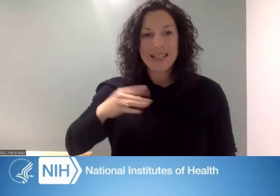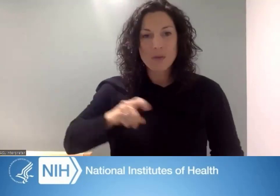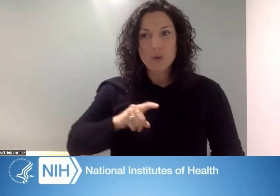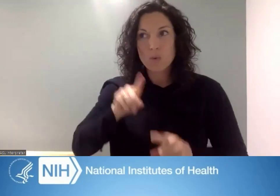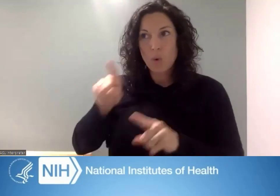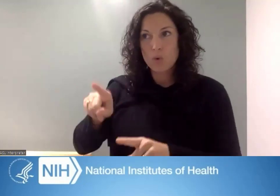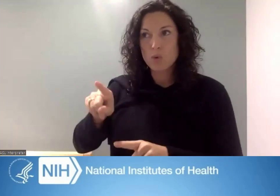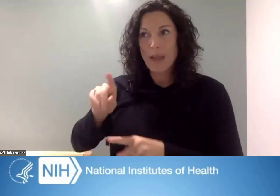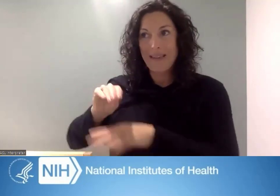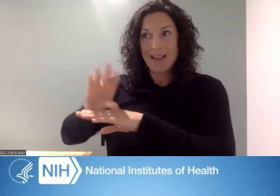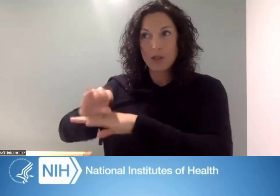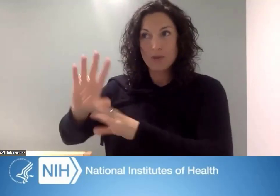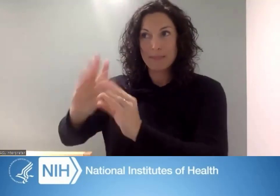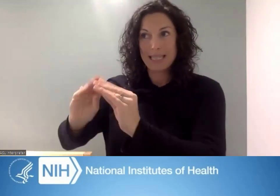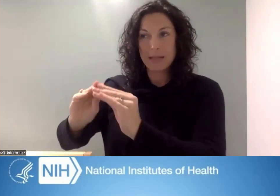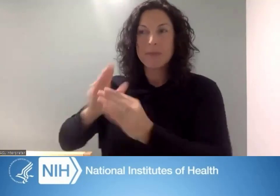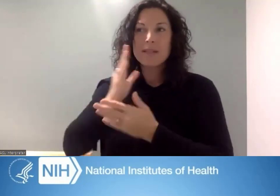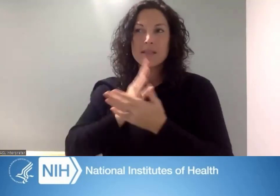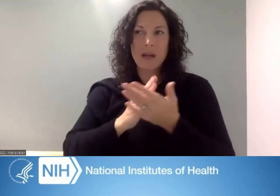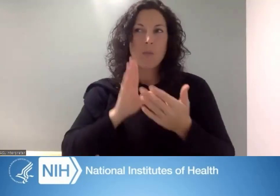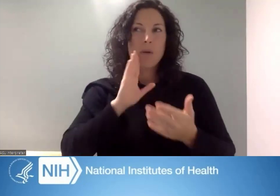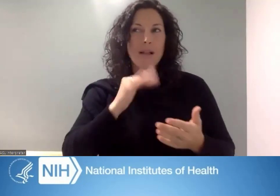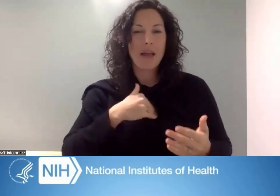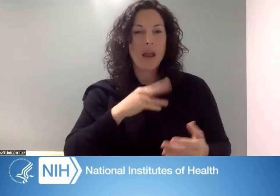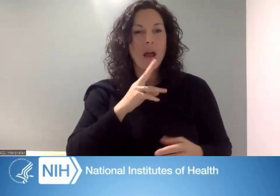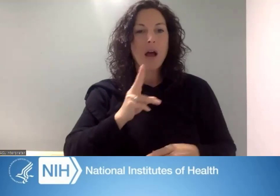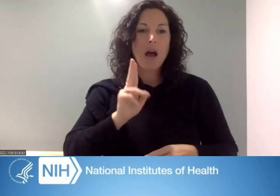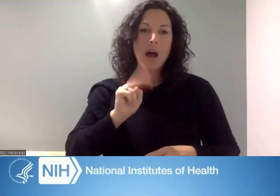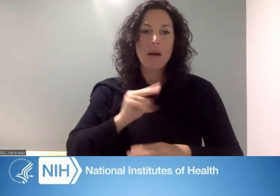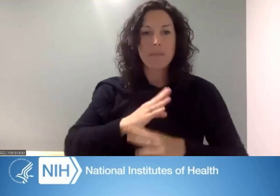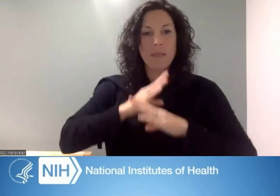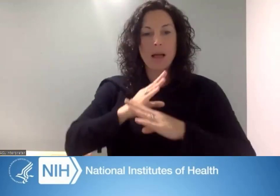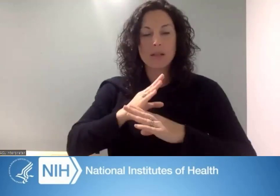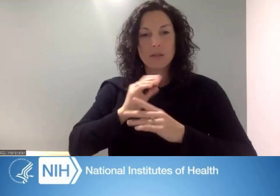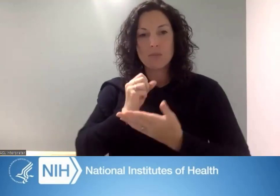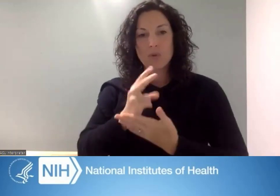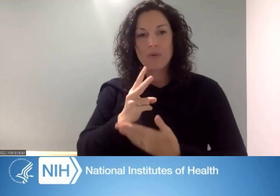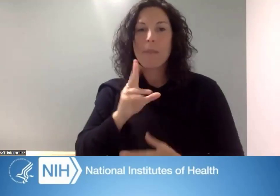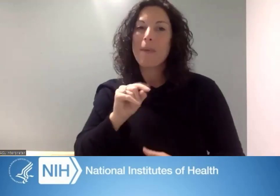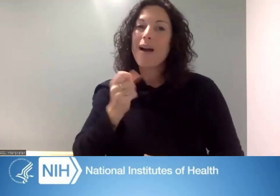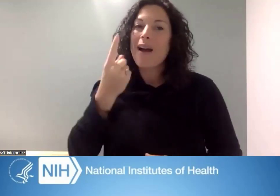but some receive en block approval, but these have to be presented, as Emily said, as a special issue,